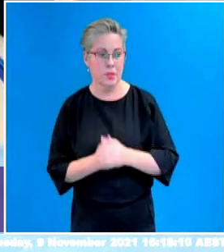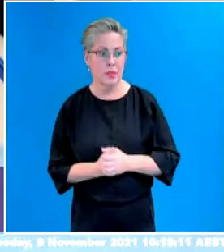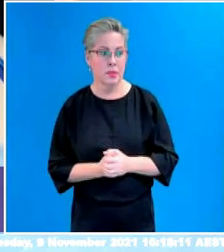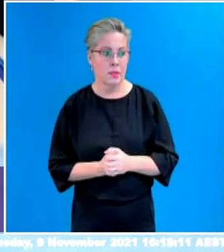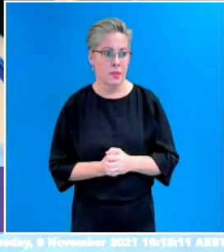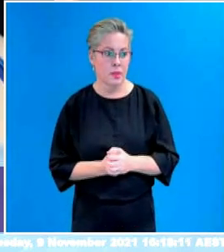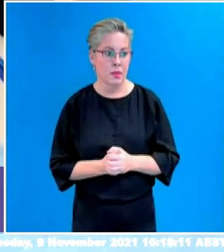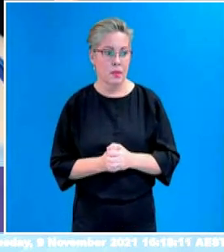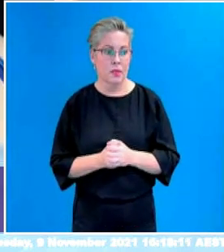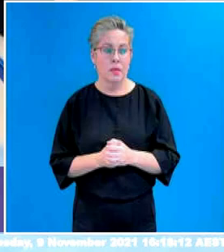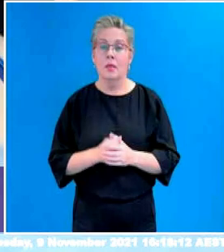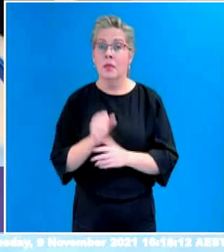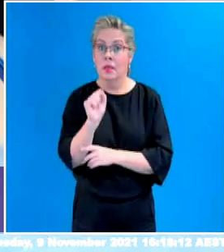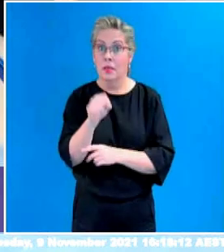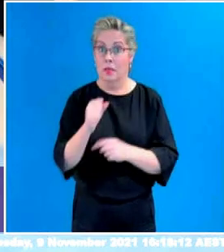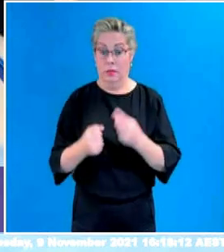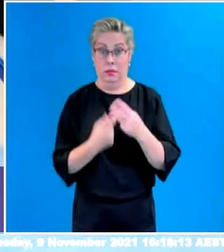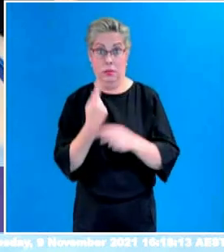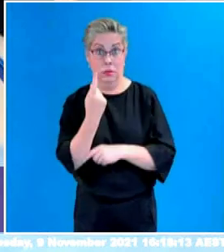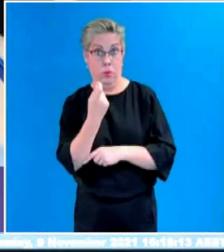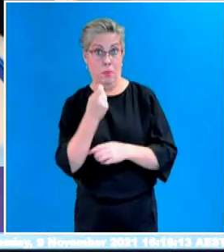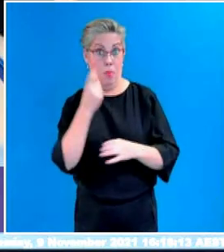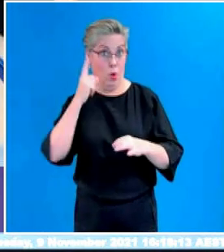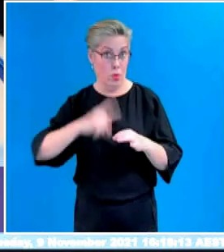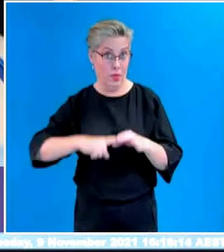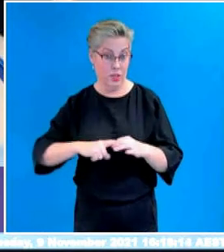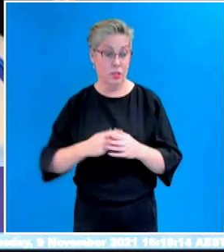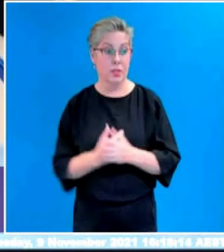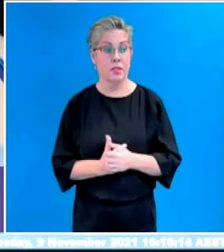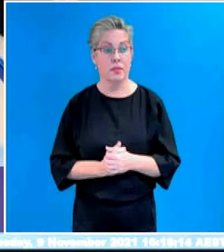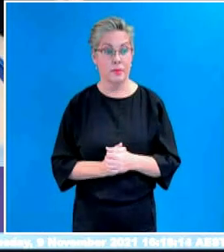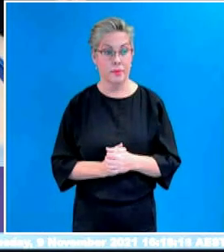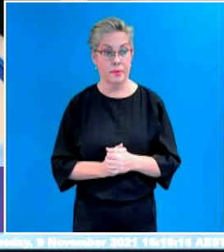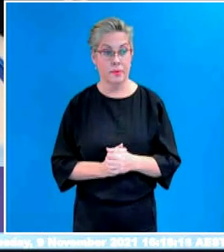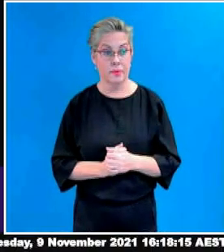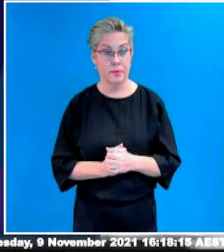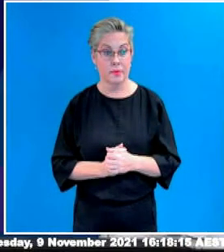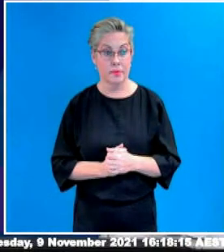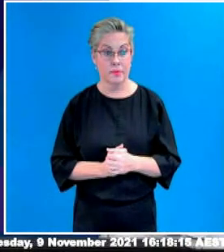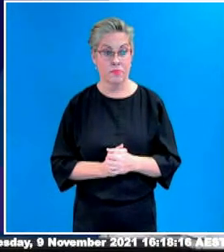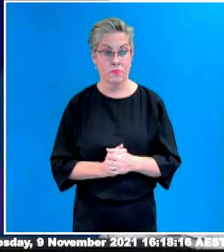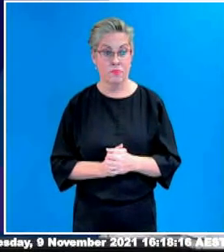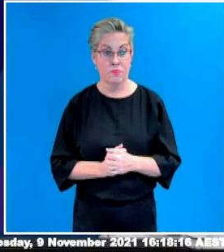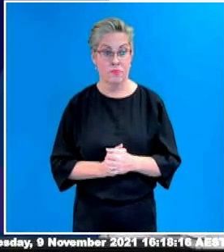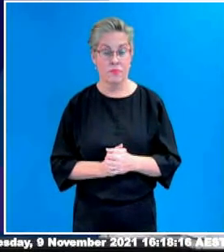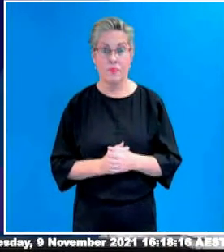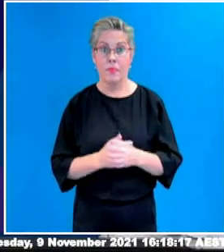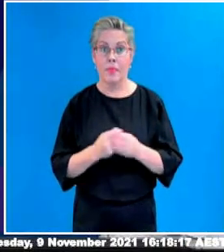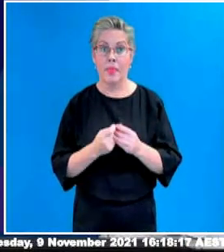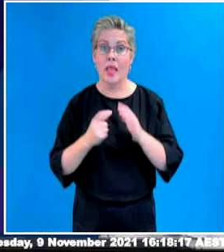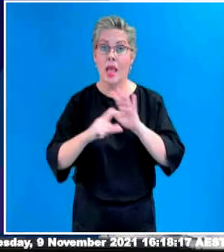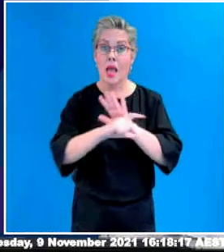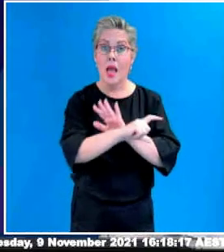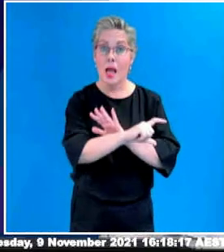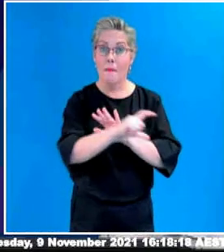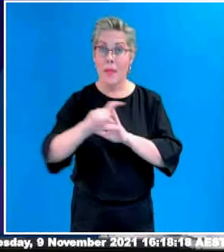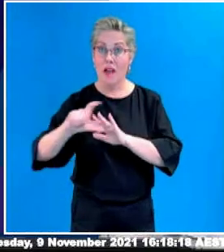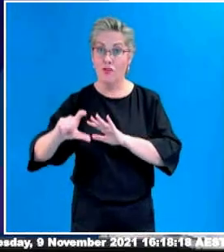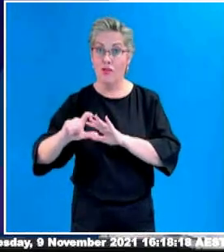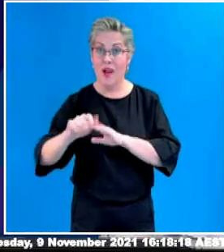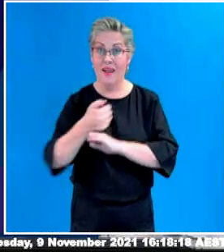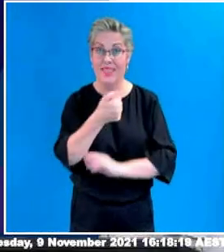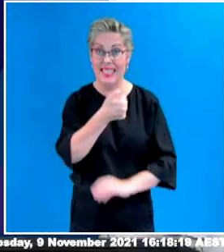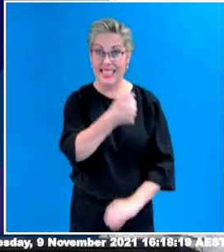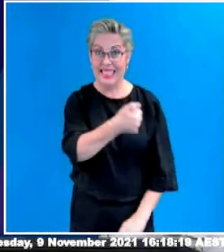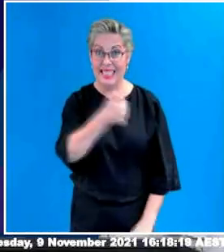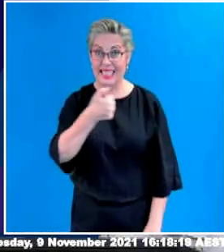My final question to any one of you is, at paragraph 66 of your response dated